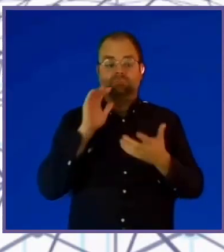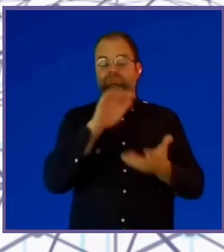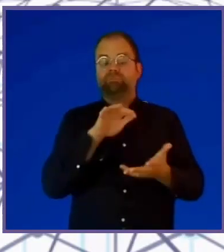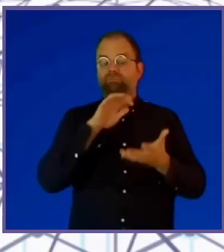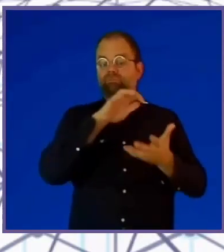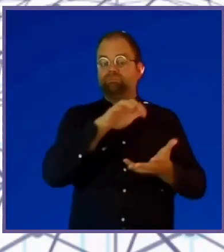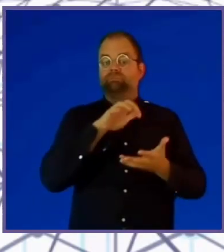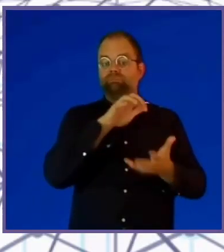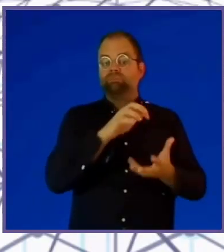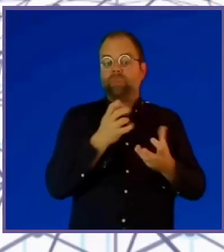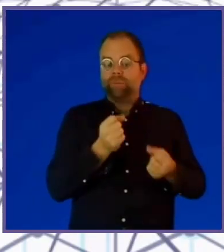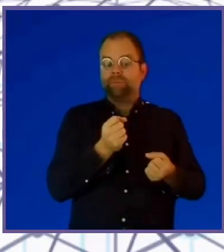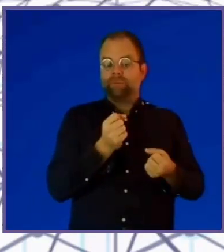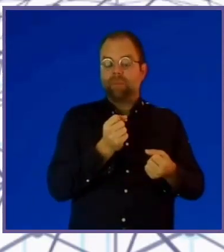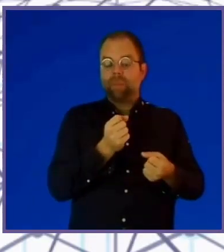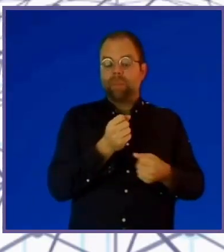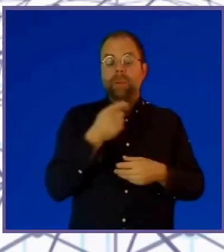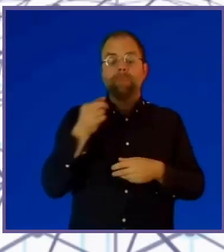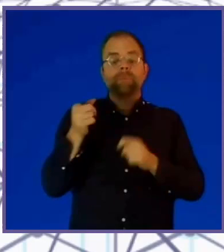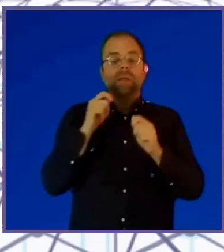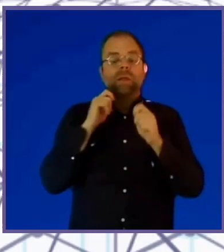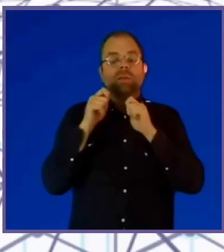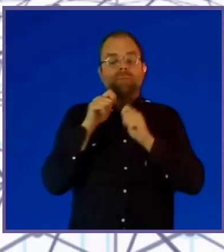as they wear out during use.